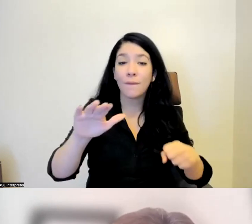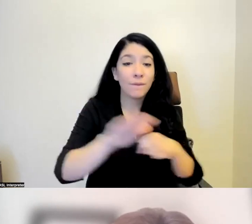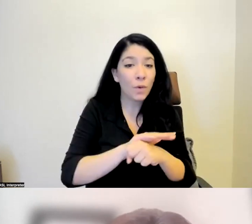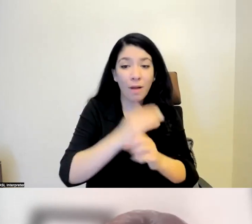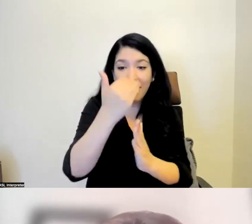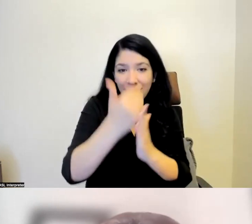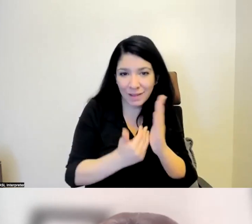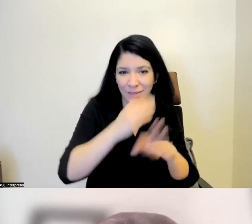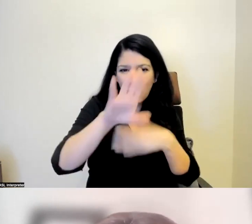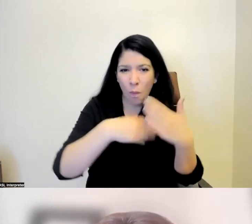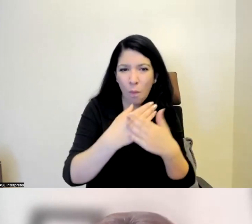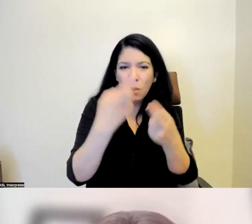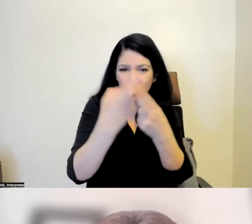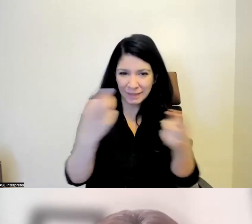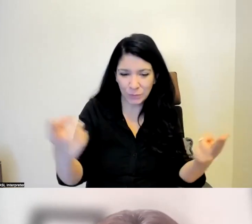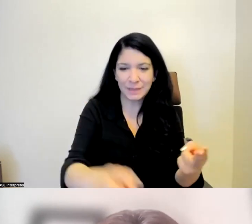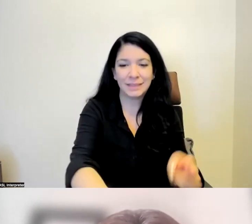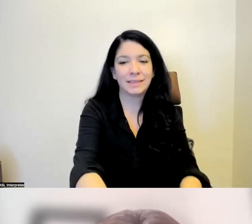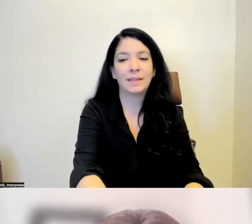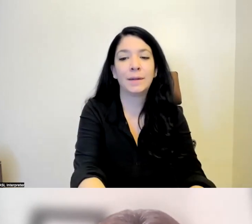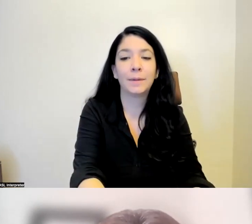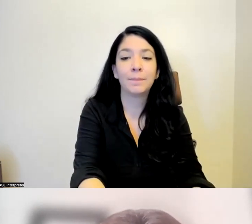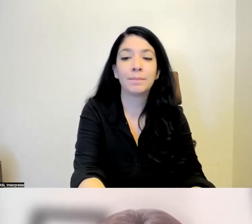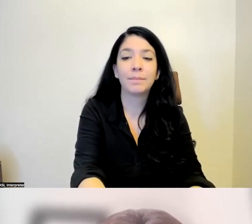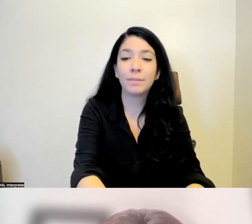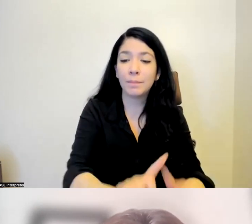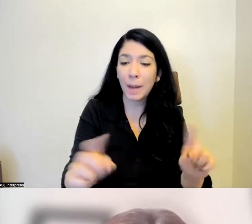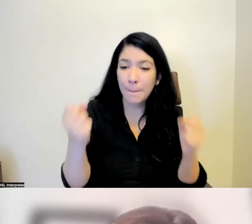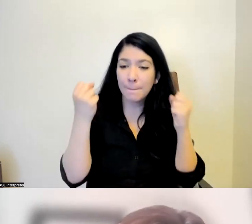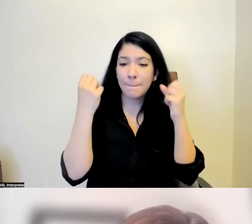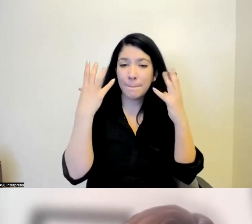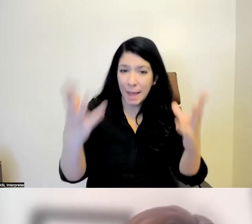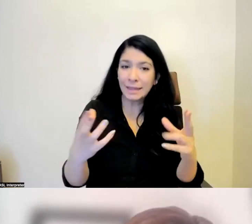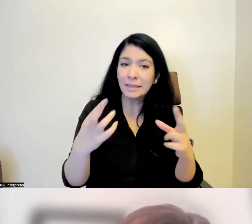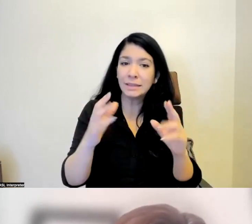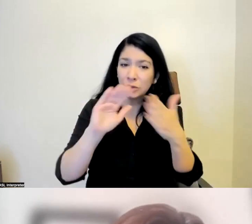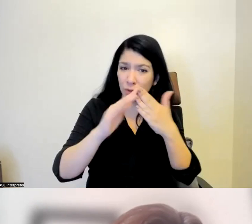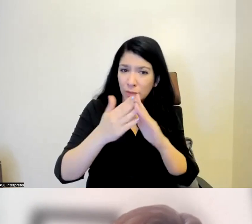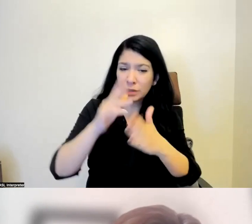but I imagine there is community project like project N-95 and other community organizations